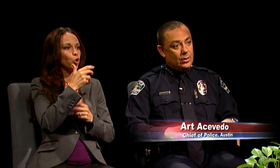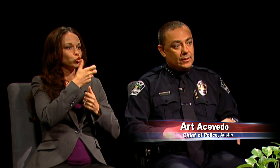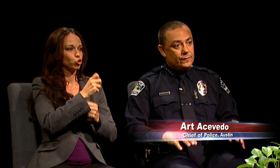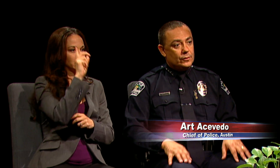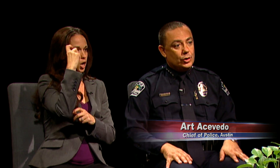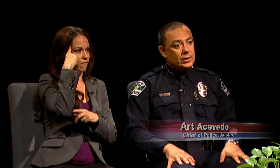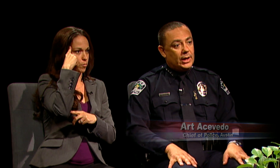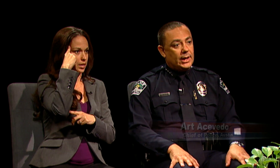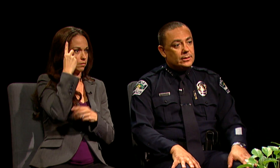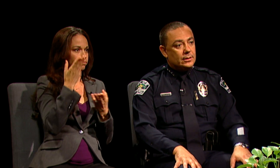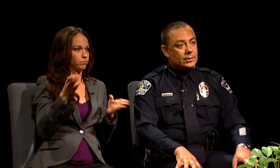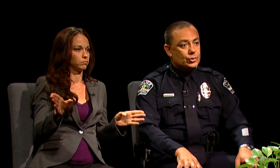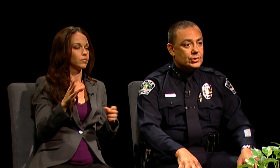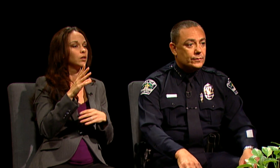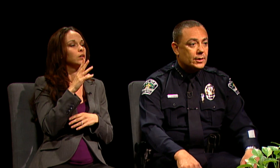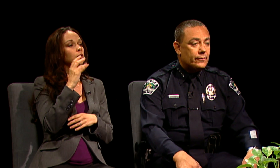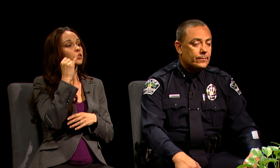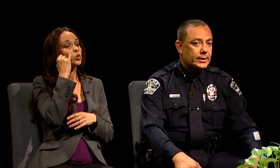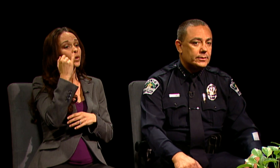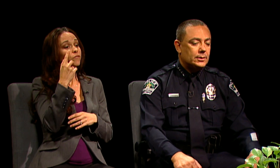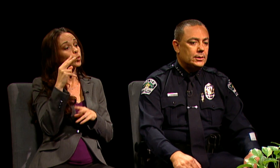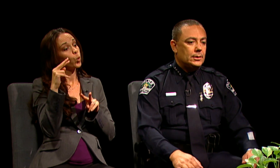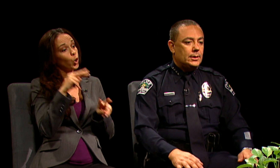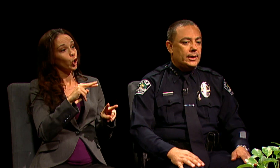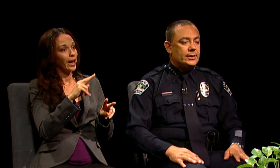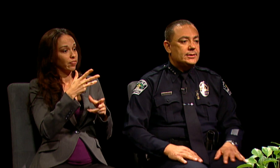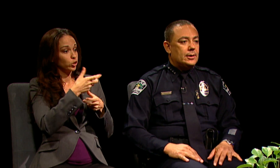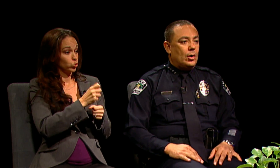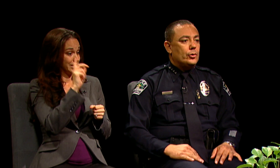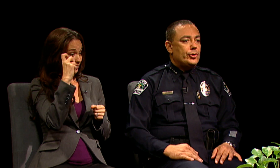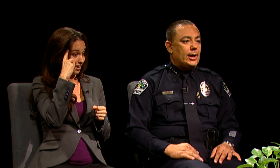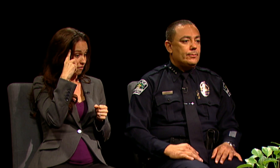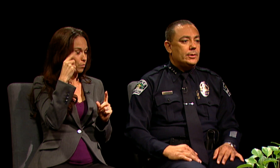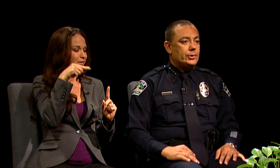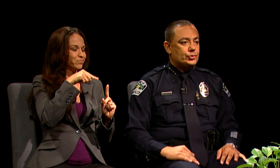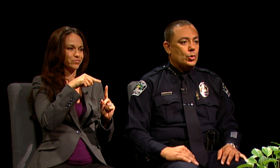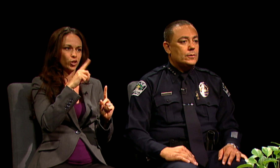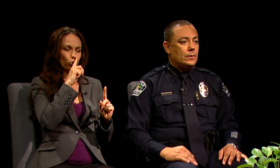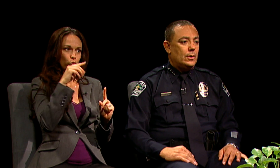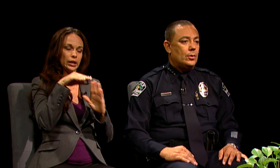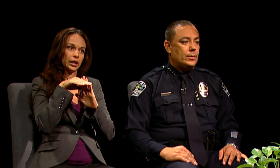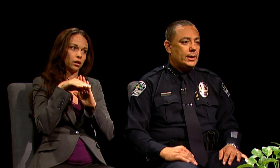IF YOU LOOK AT THE TRUST OF GOVERNMENT, IT IS AN ALL-TIME HISTORICAL LOW,